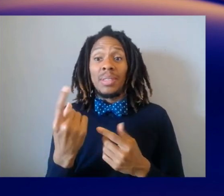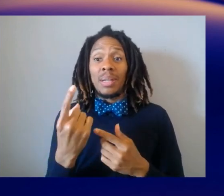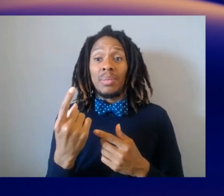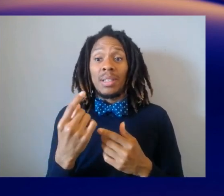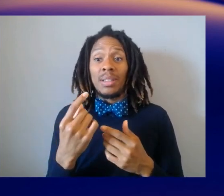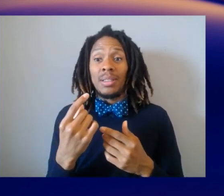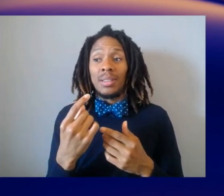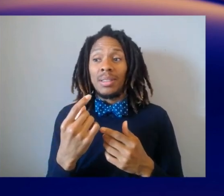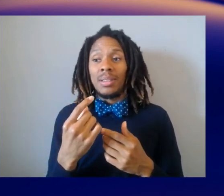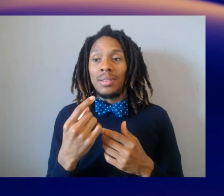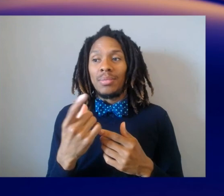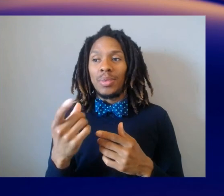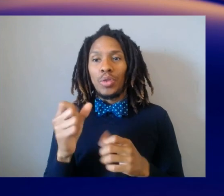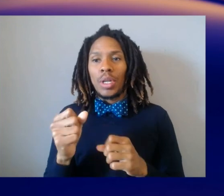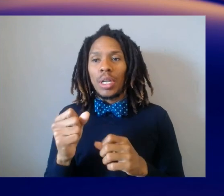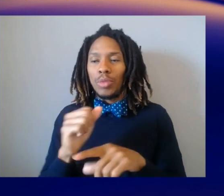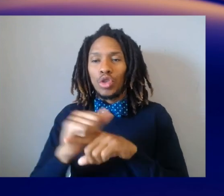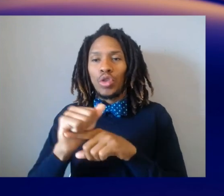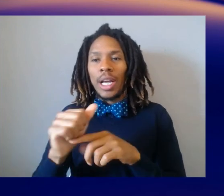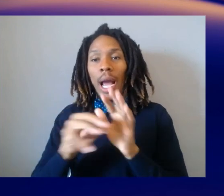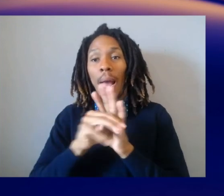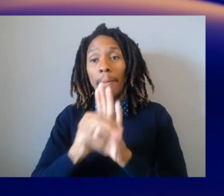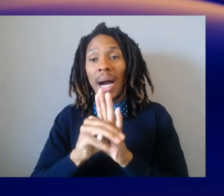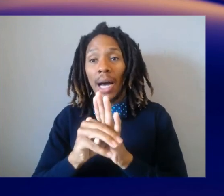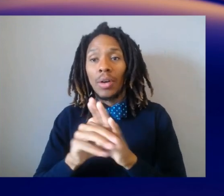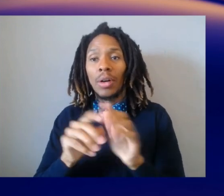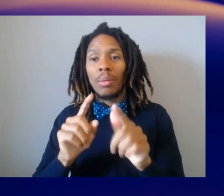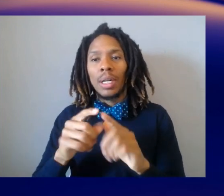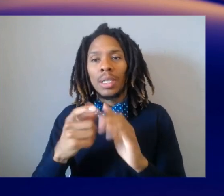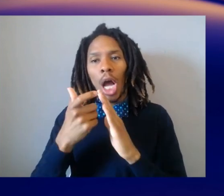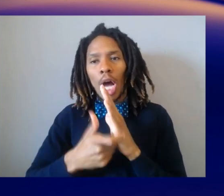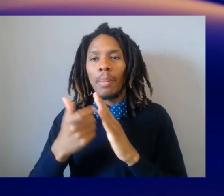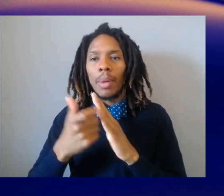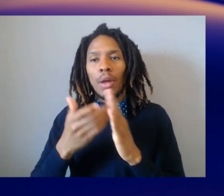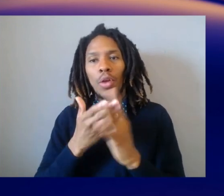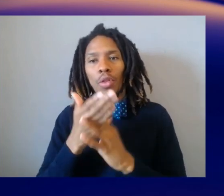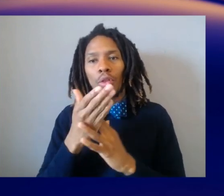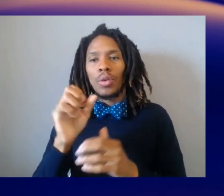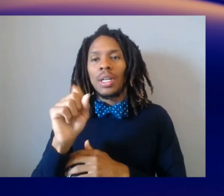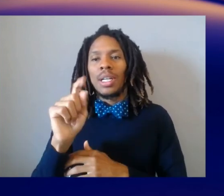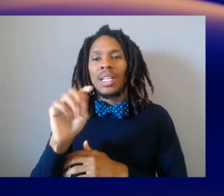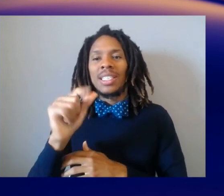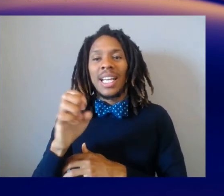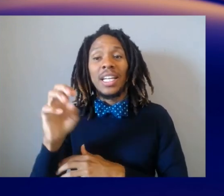but is still automatable through this SageMaker pipeline. Sure. You could totally do that.